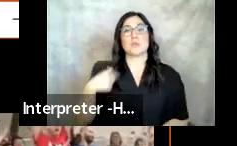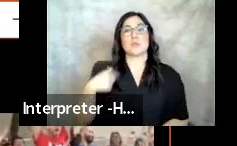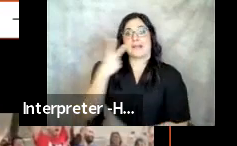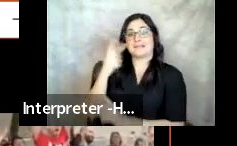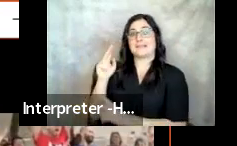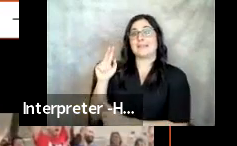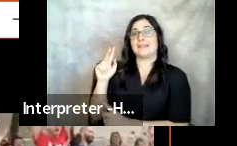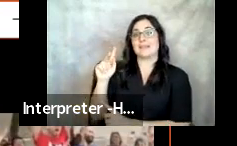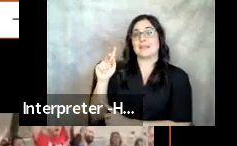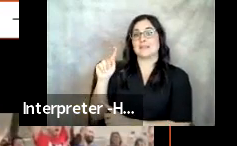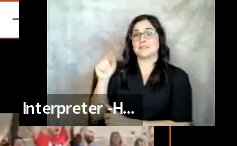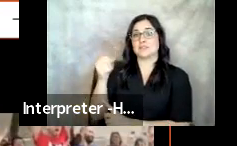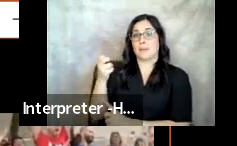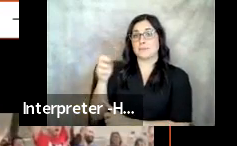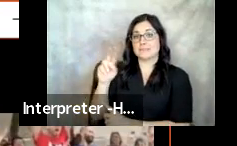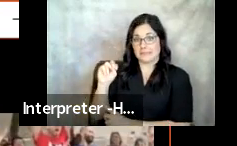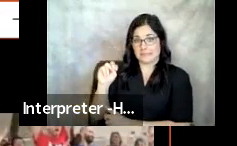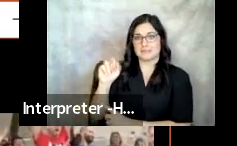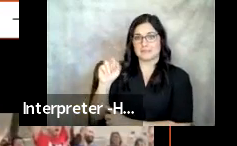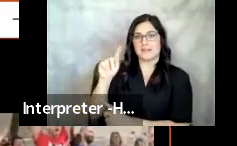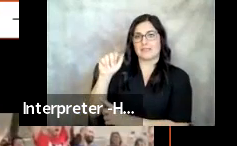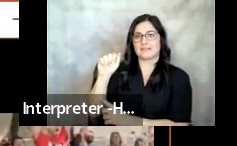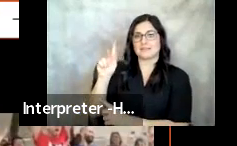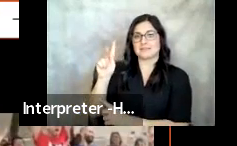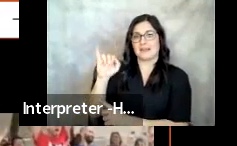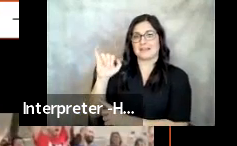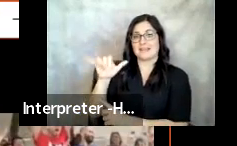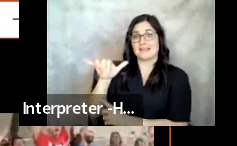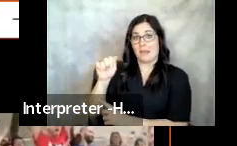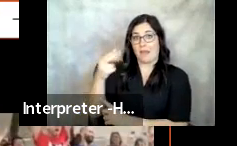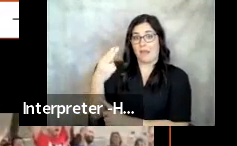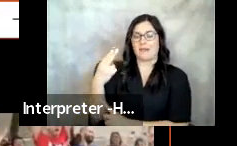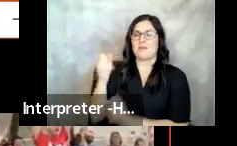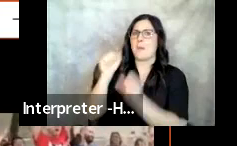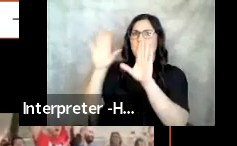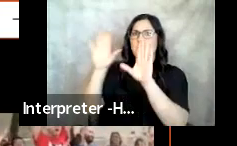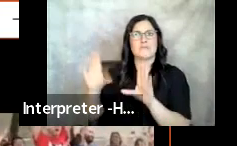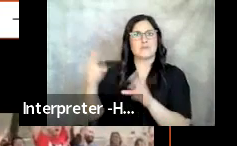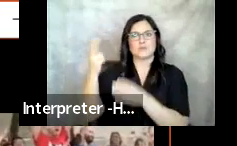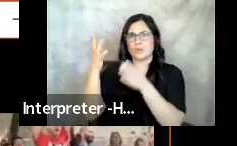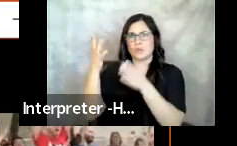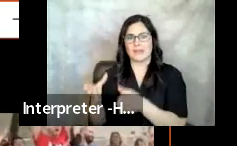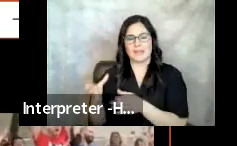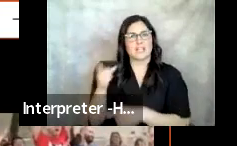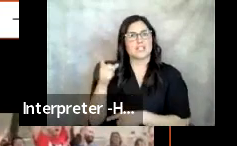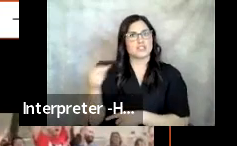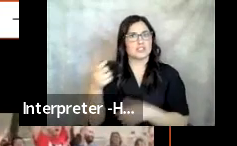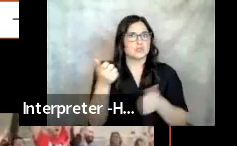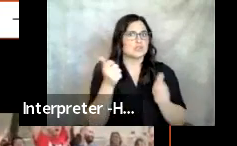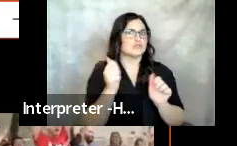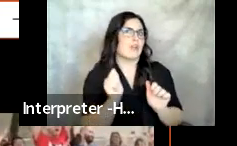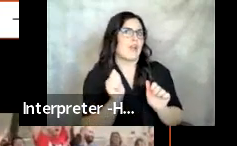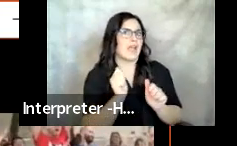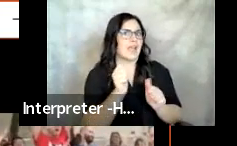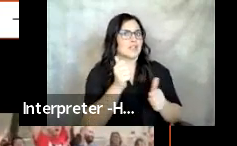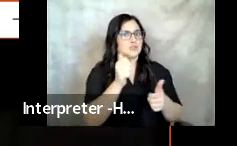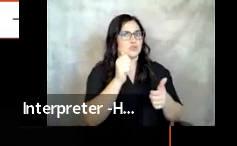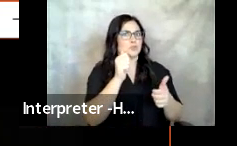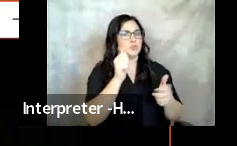As a great historian. In a way. Somebody who's trying to. Engage in a little bit of memory. Recovery.